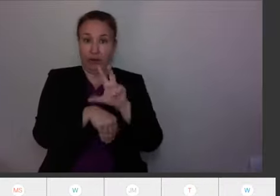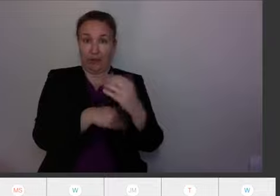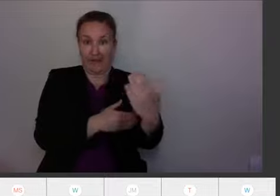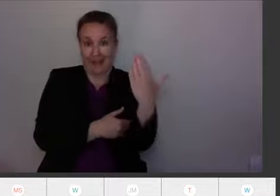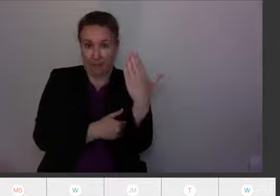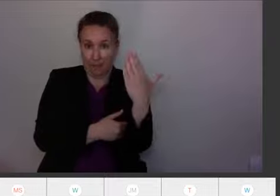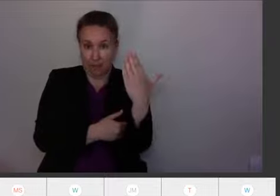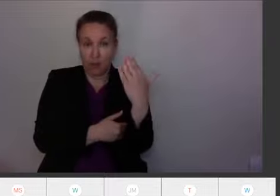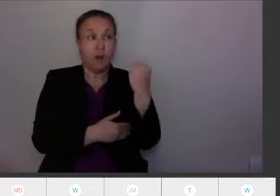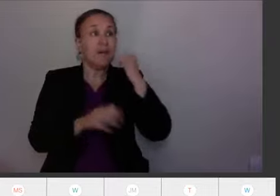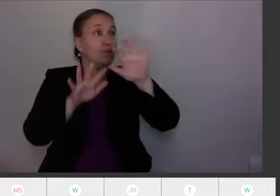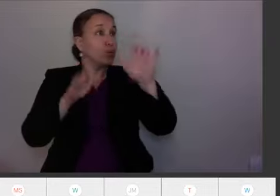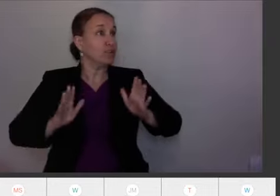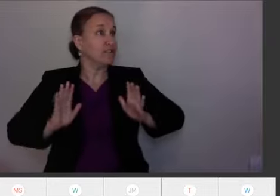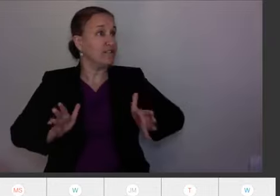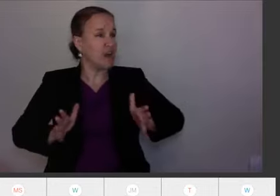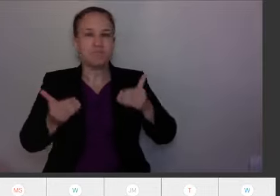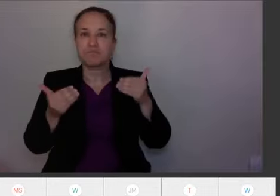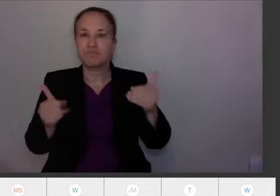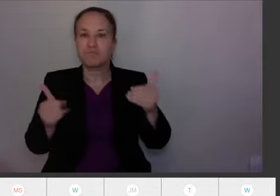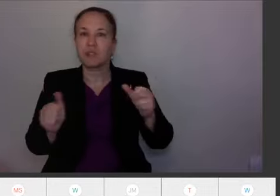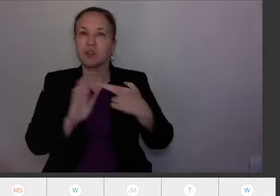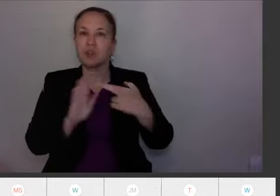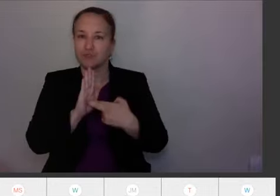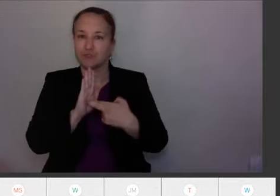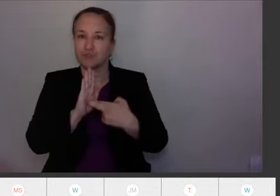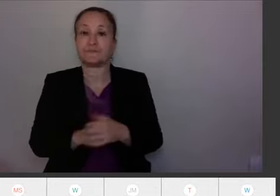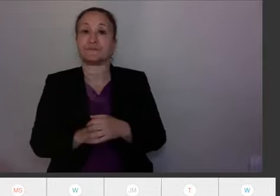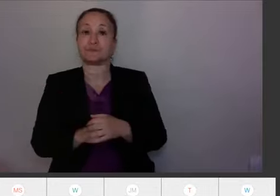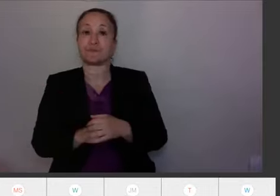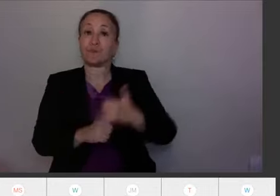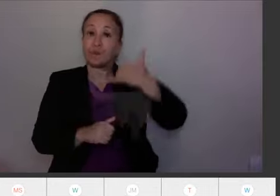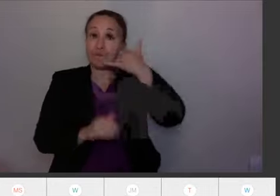issue with the weather phone registration is also available for